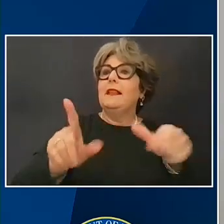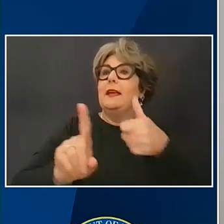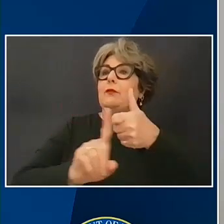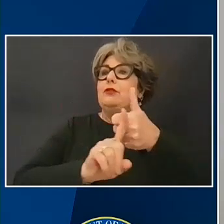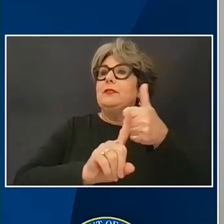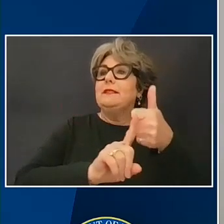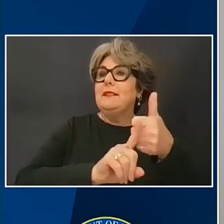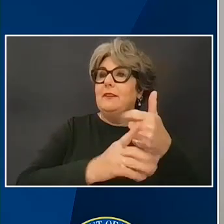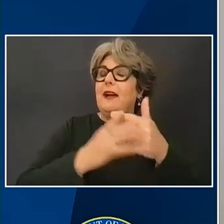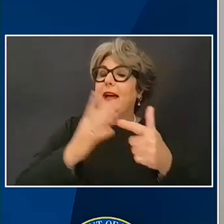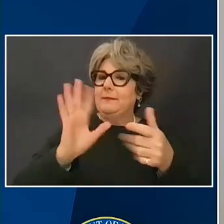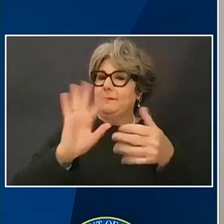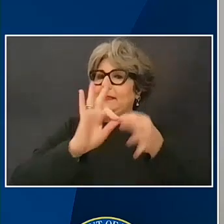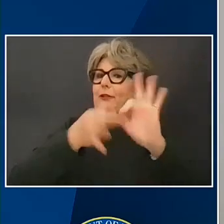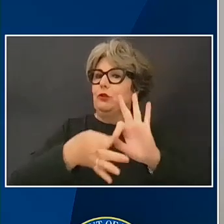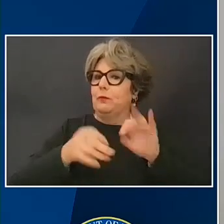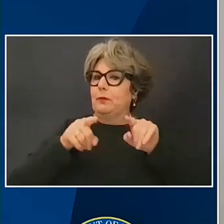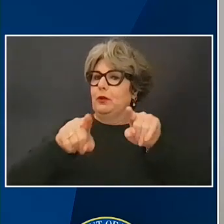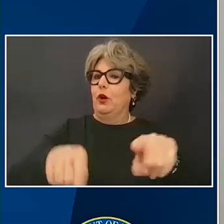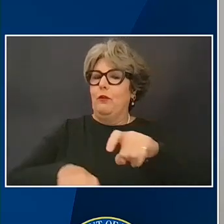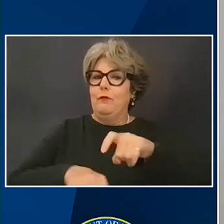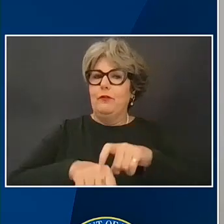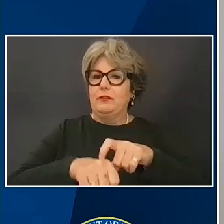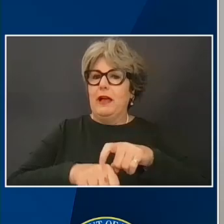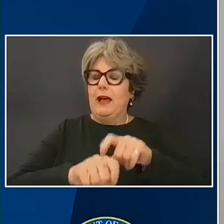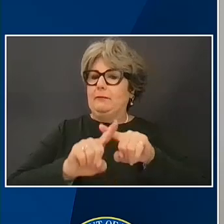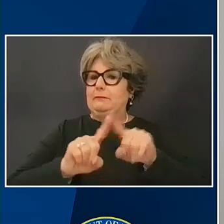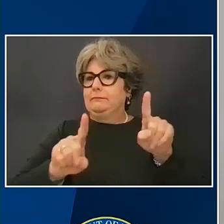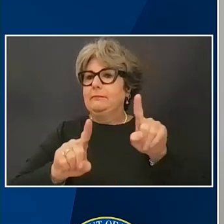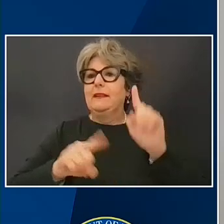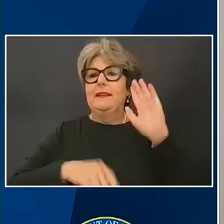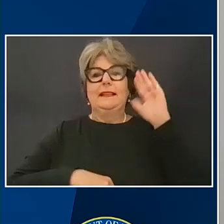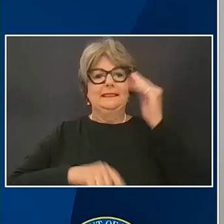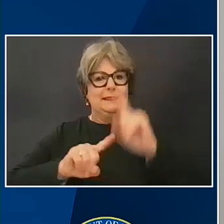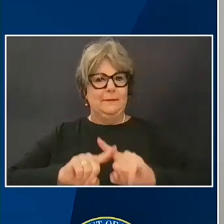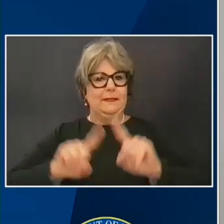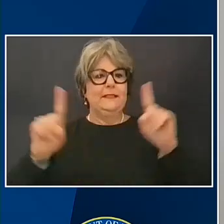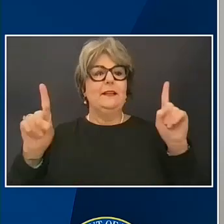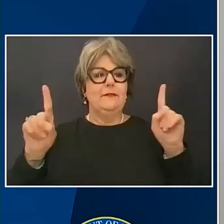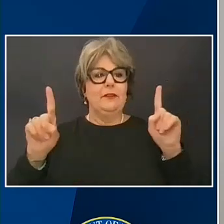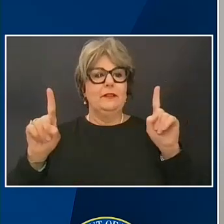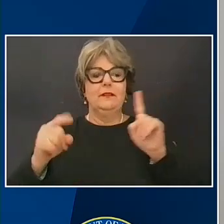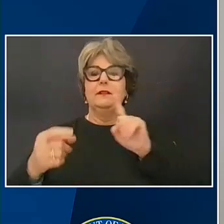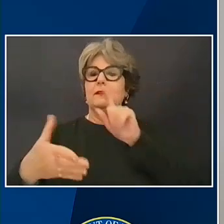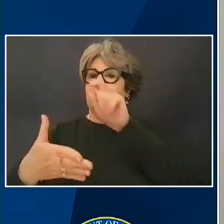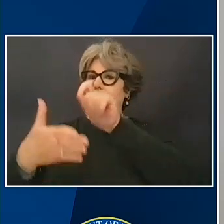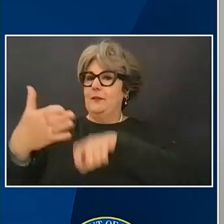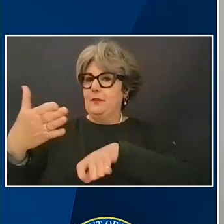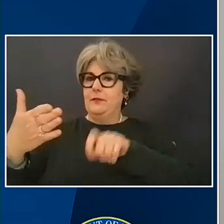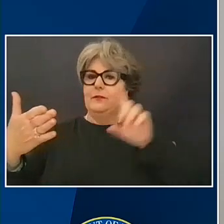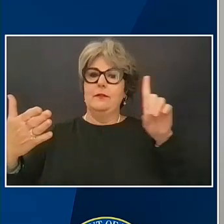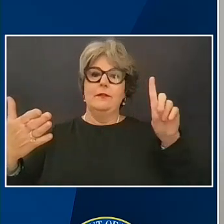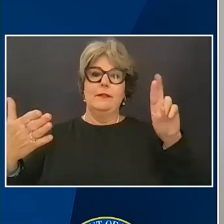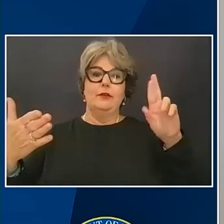been interpreted over time in a way that does seem different from the drafting of it. And you can find those things in our